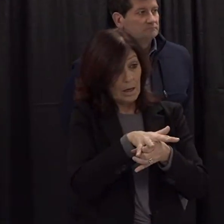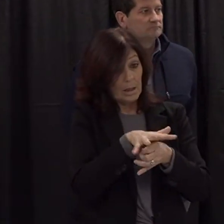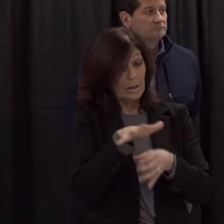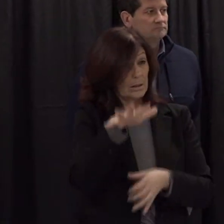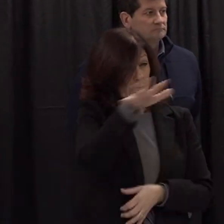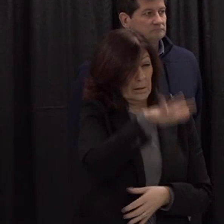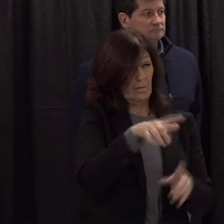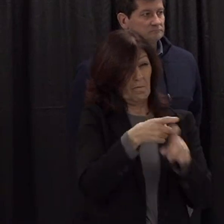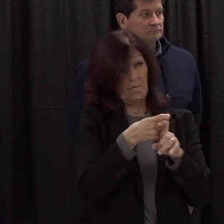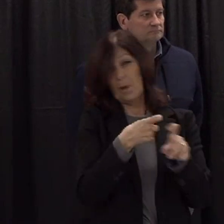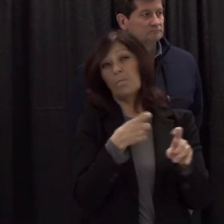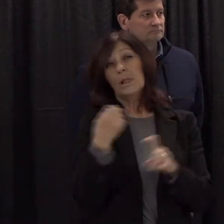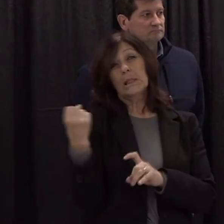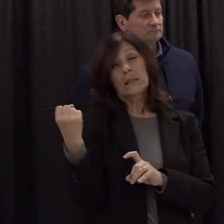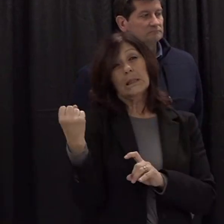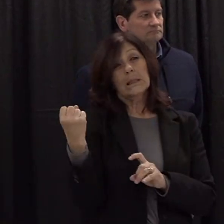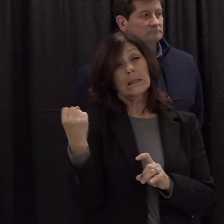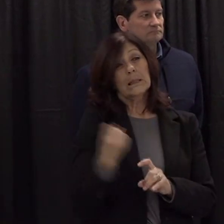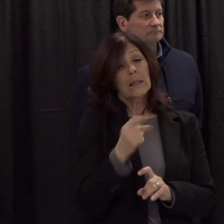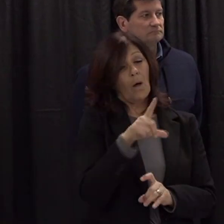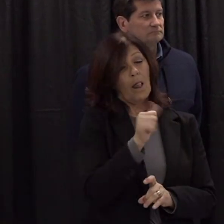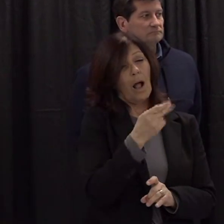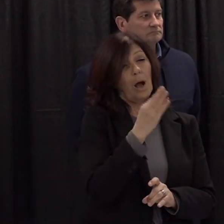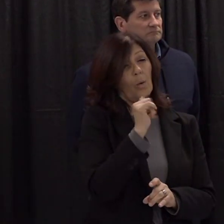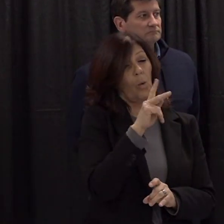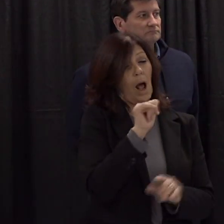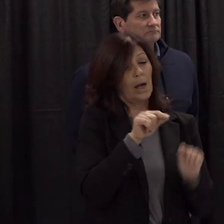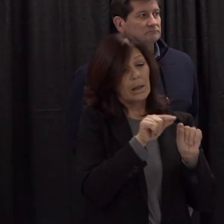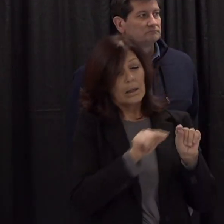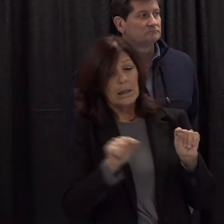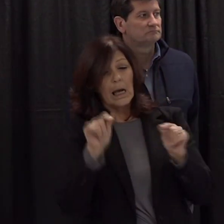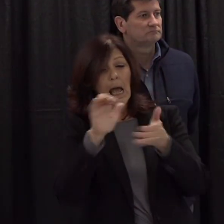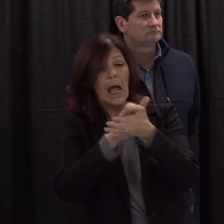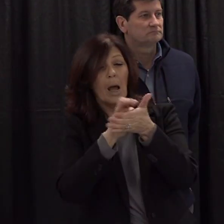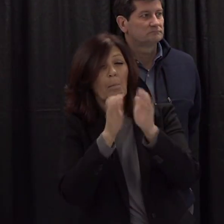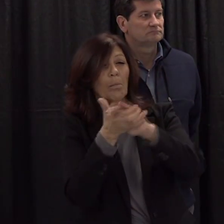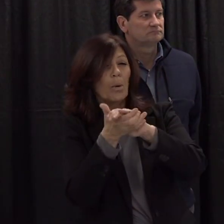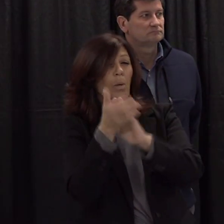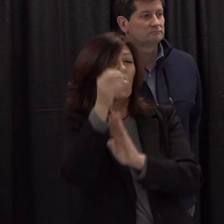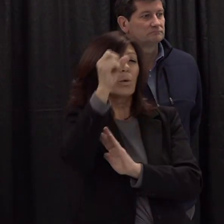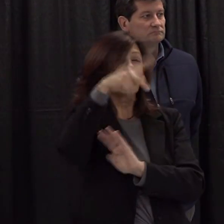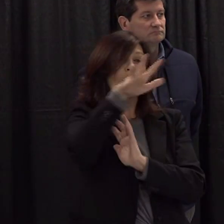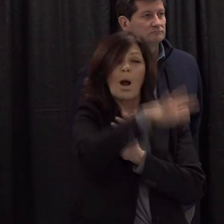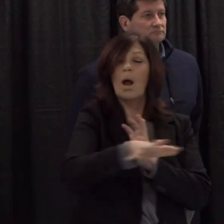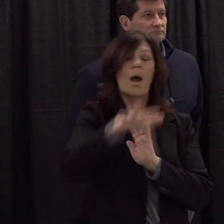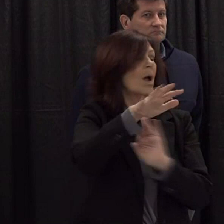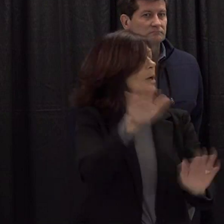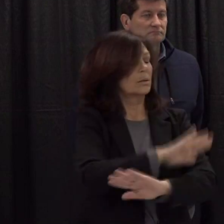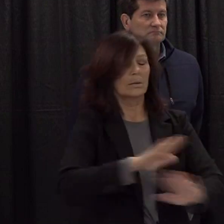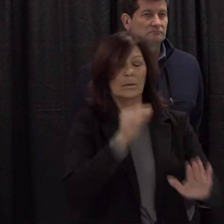South end of Lackawanna in through Hamburg, Orchard Park are conditions that nobody should be in. Unfortunately.